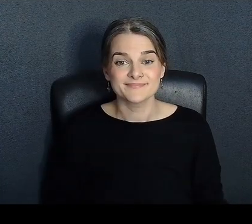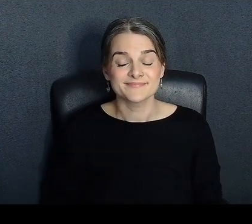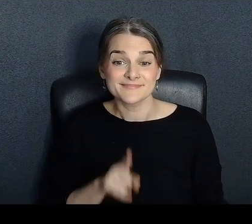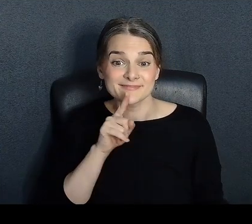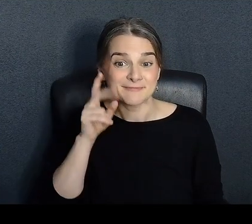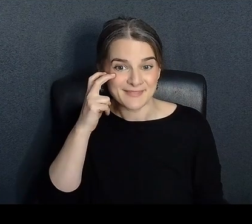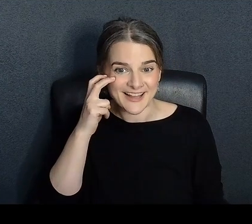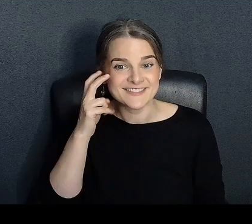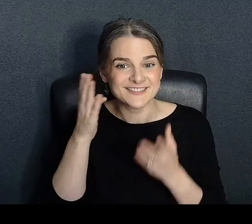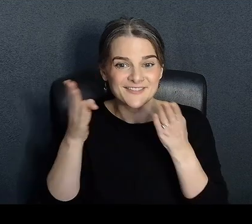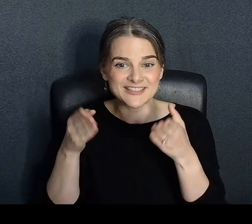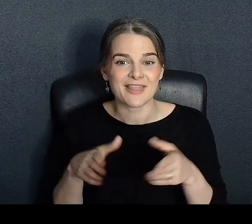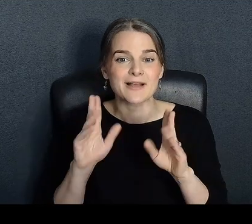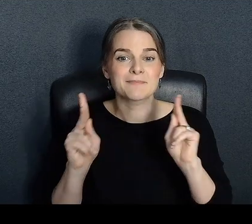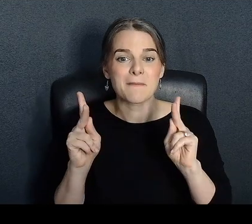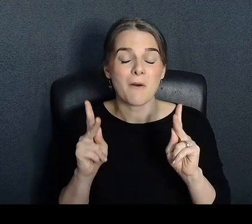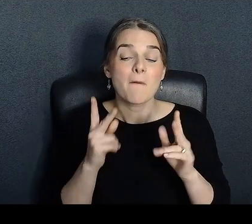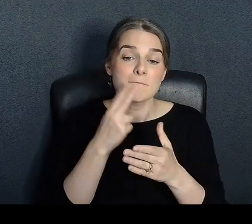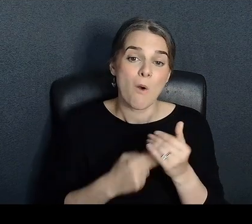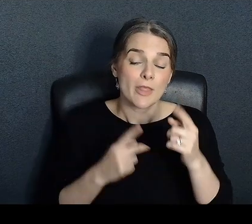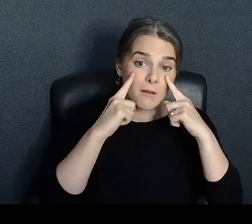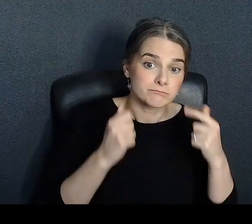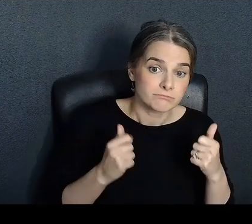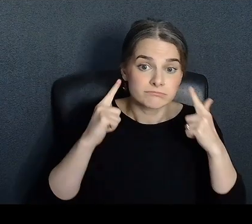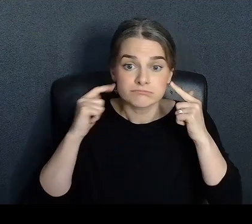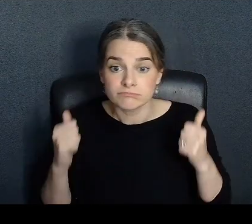loss to place and receive telephone calls.